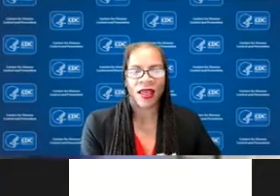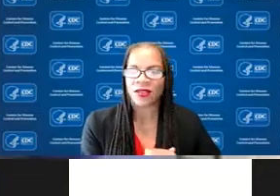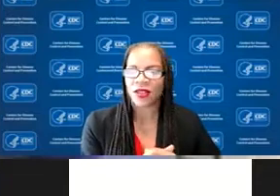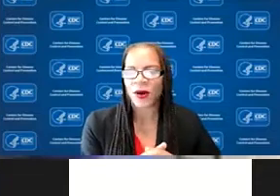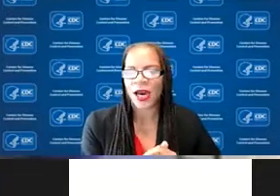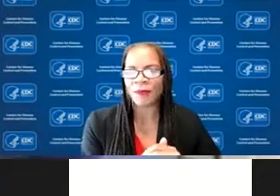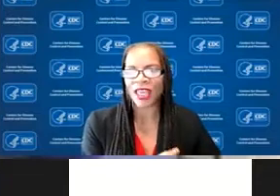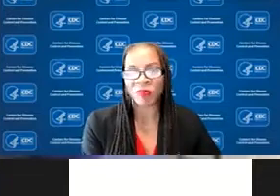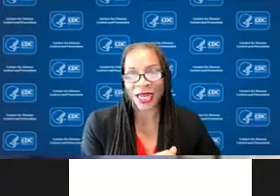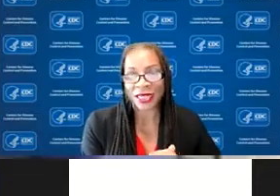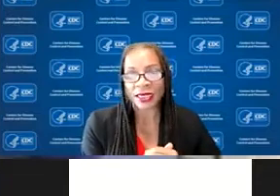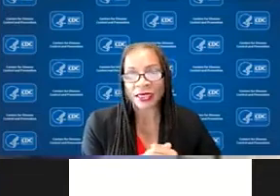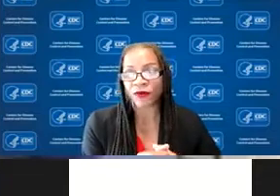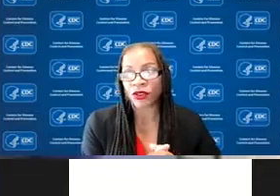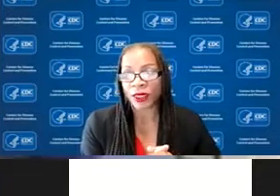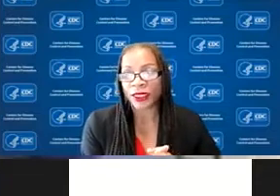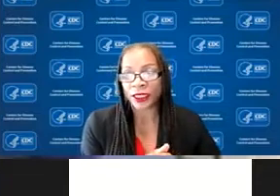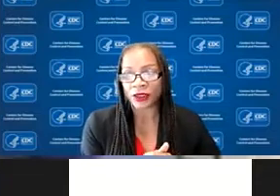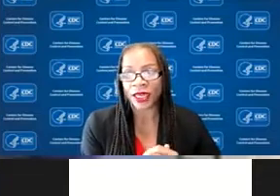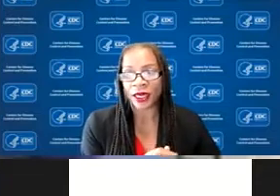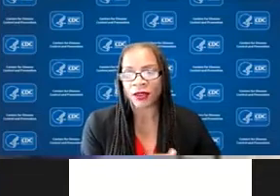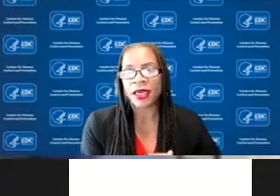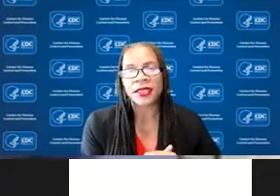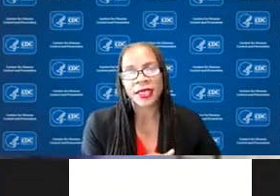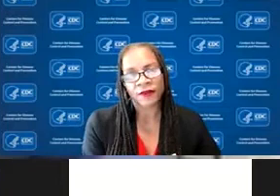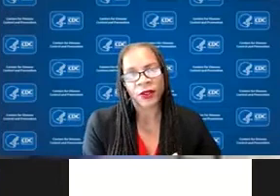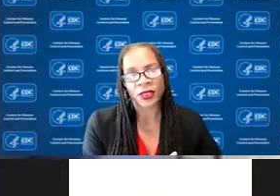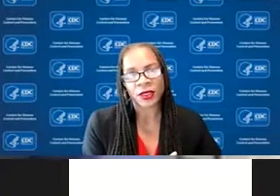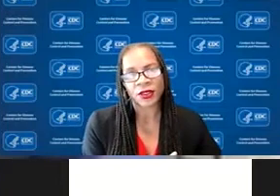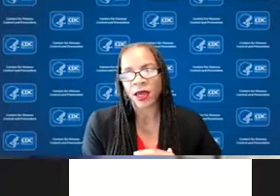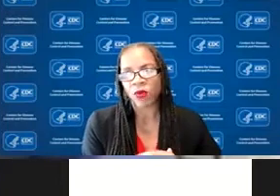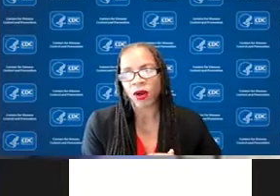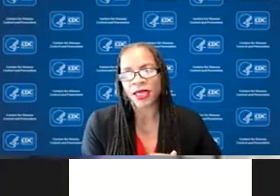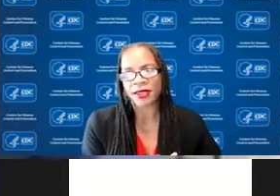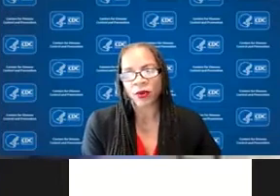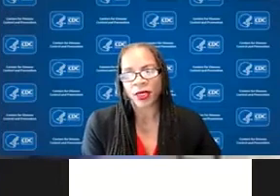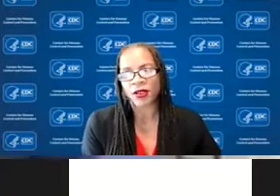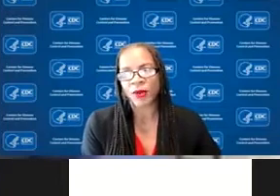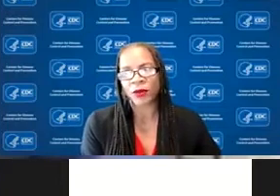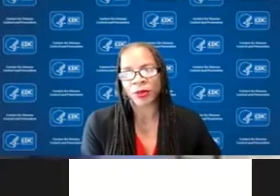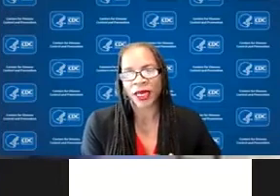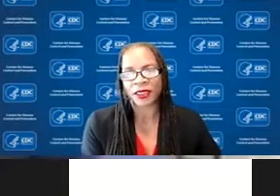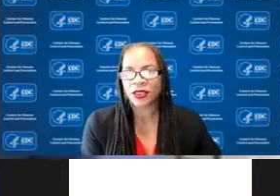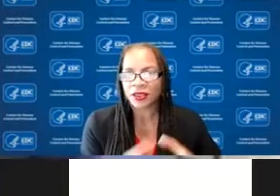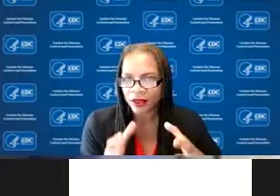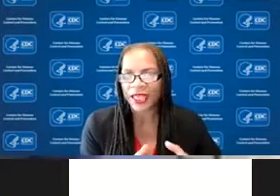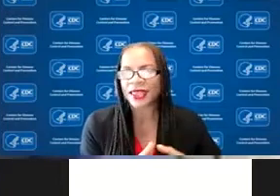So I’ve been at CDC for 20 years now; 10 of those years, I worked as a research microbiologist in